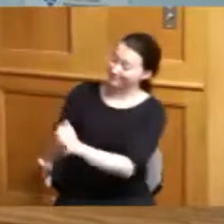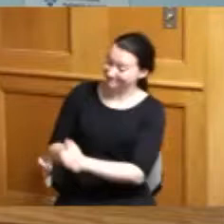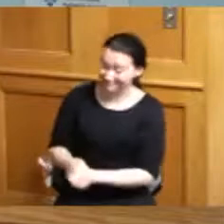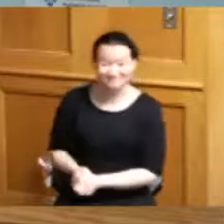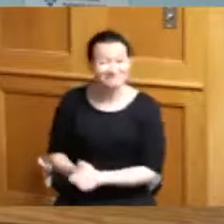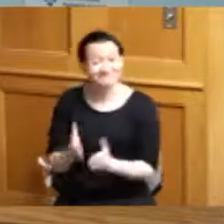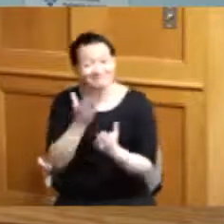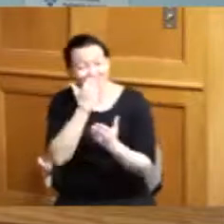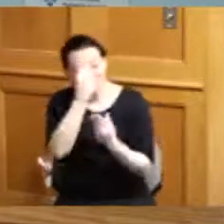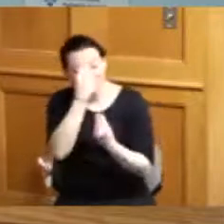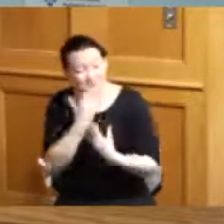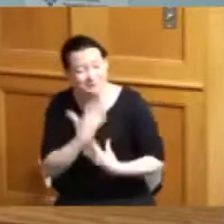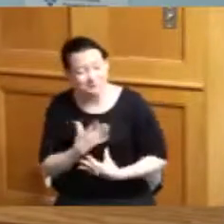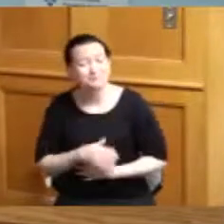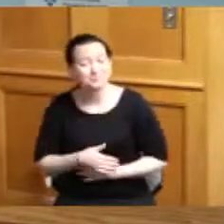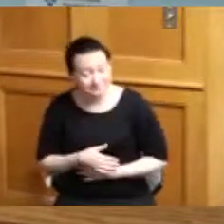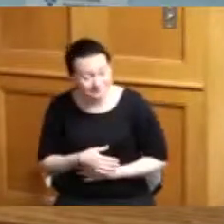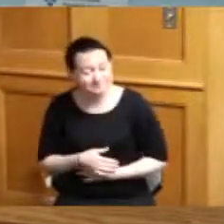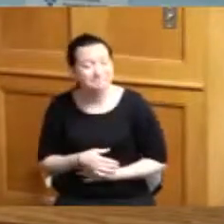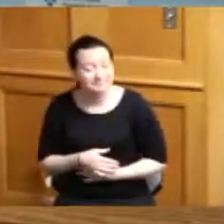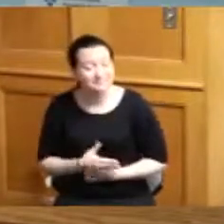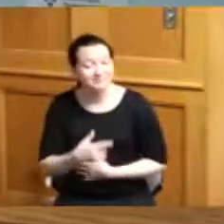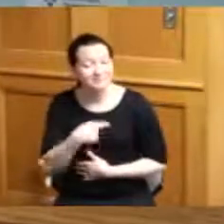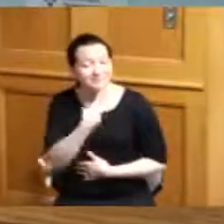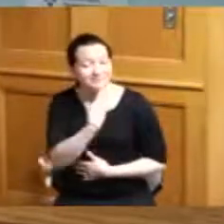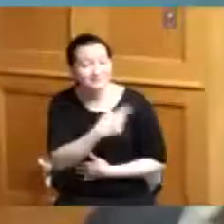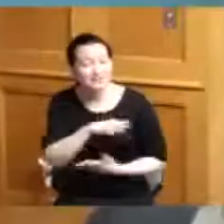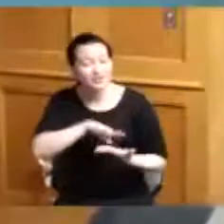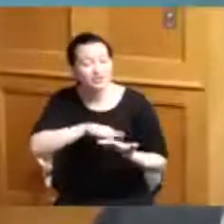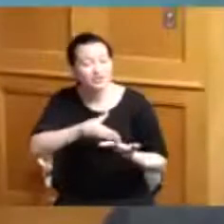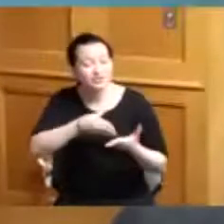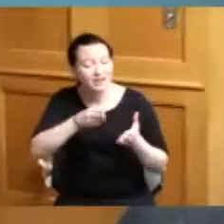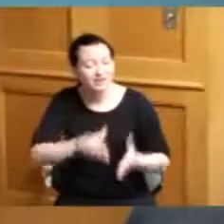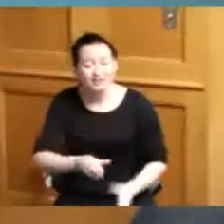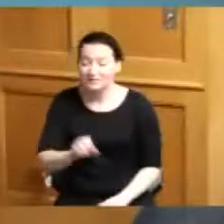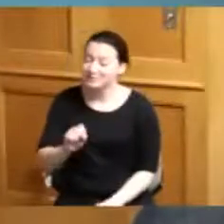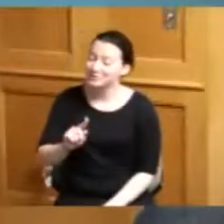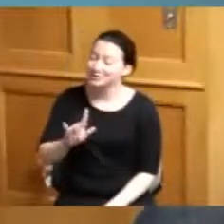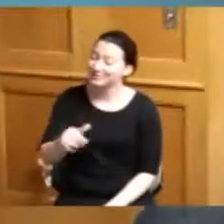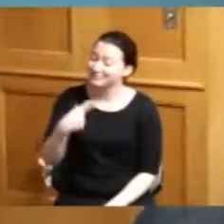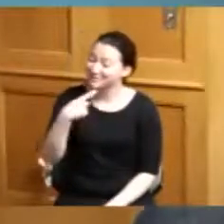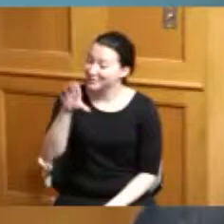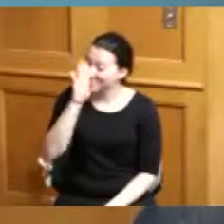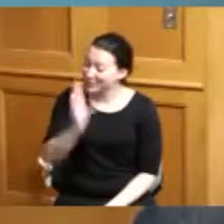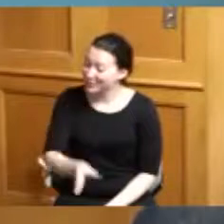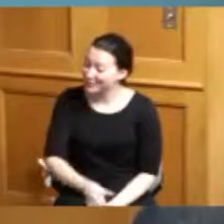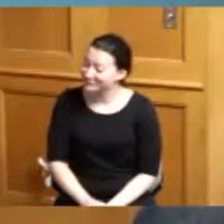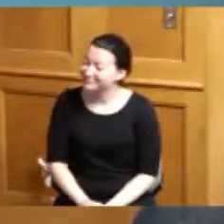you for sharing that with us and tell Chef Starkey we said hello all right I will okay all right